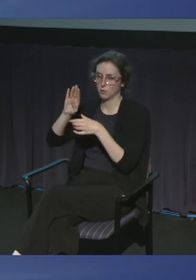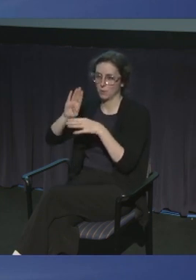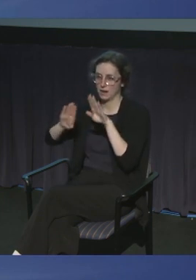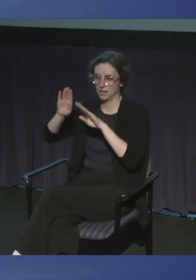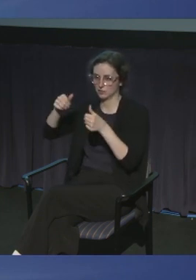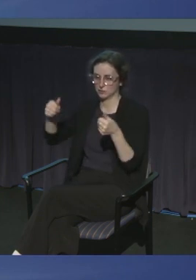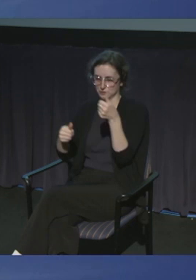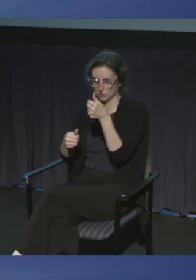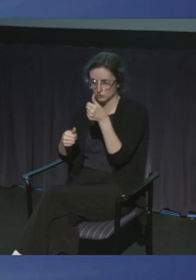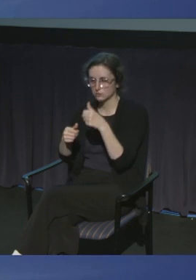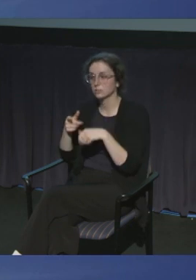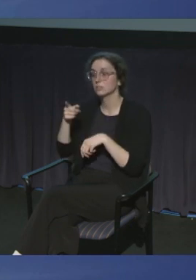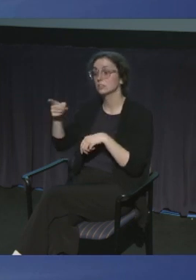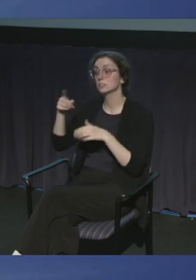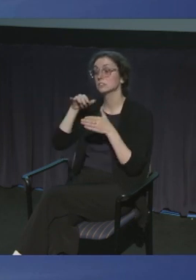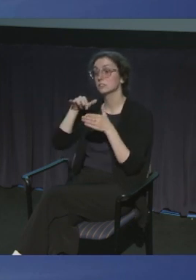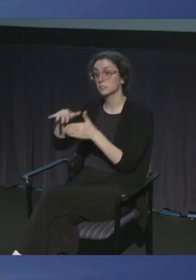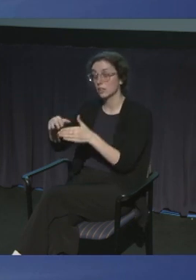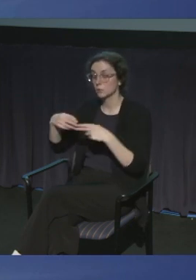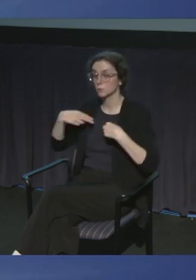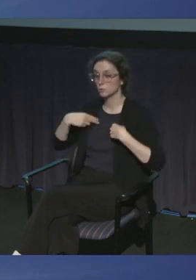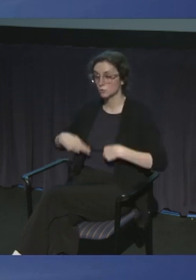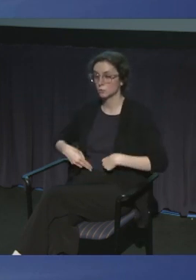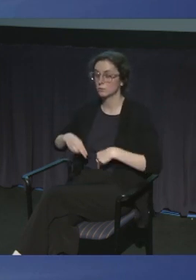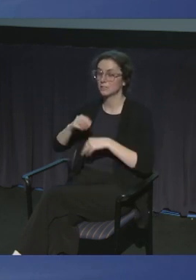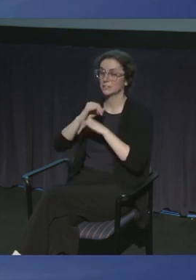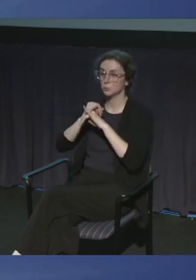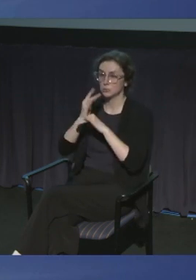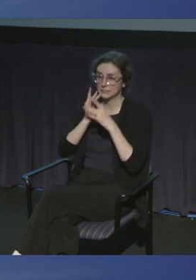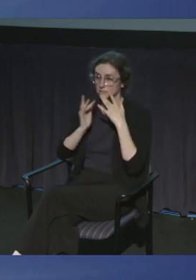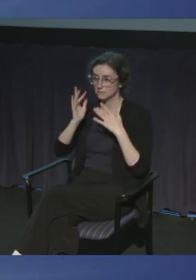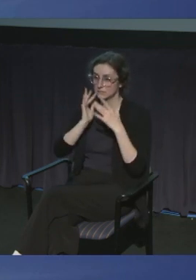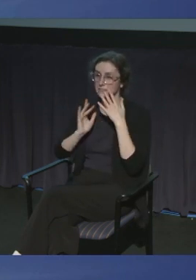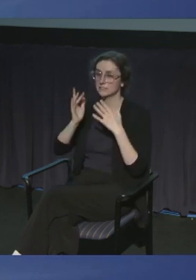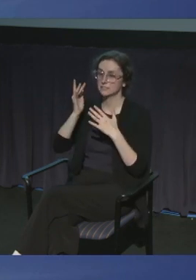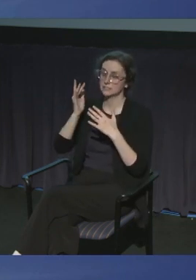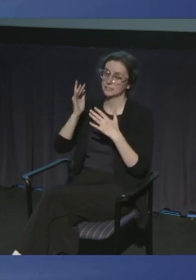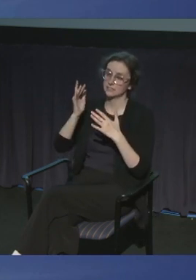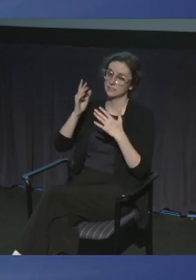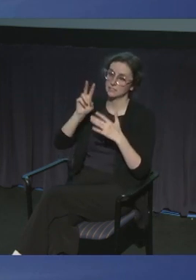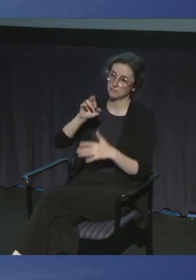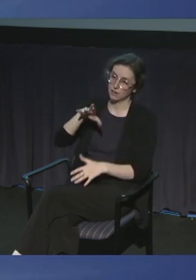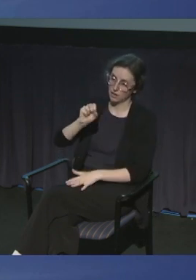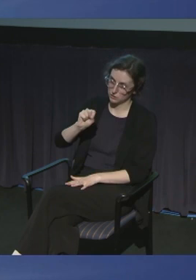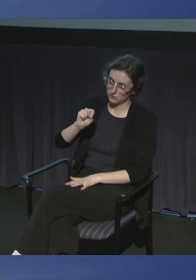VIROLOGY SECTION, IN THE LABORATORY OF MOLECULAR MICROBIOLOGY, WHERE HE STUDIED THE HUMAN IMMUNODEFICIENCY